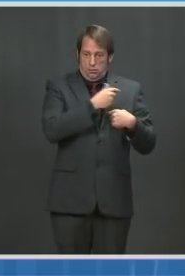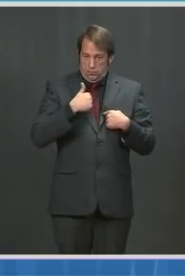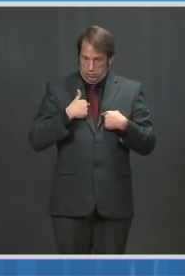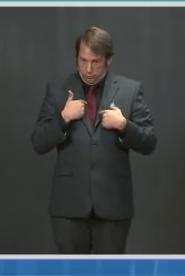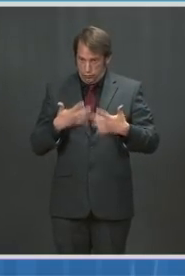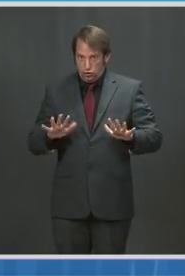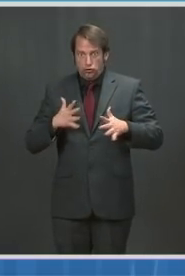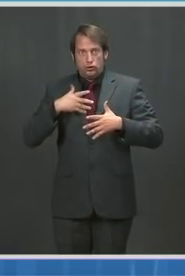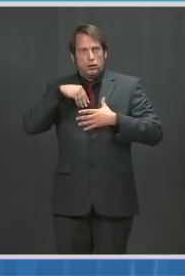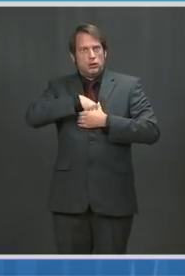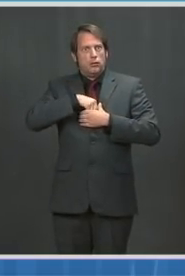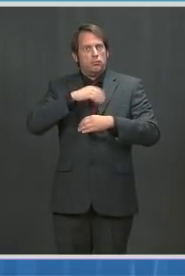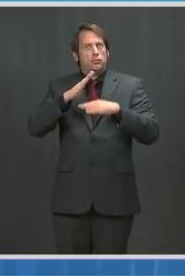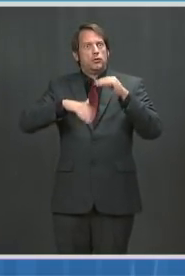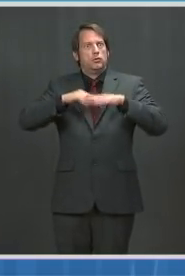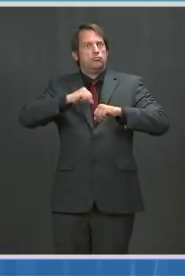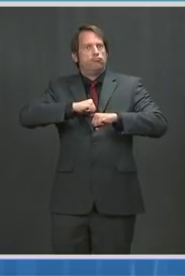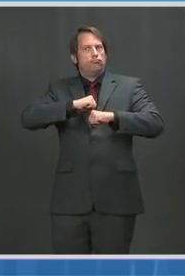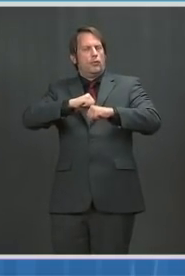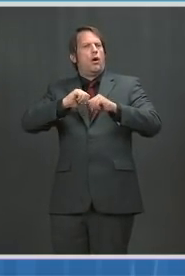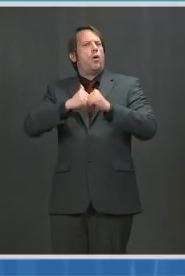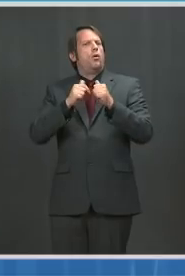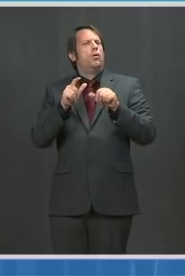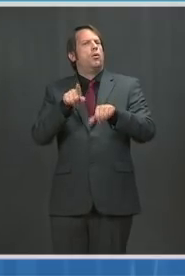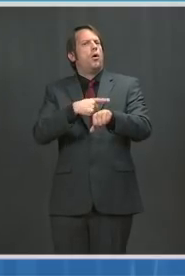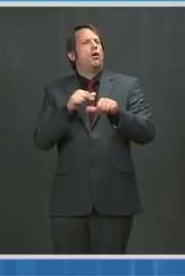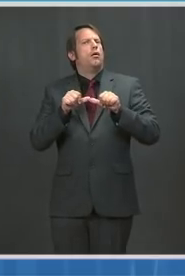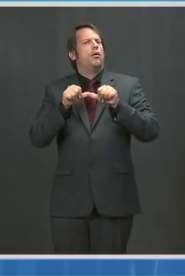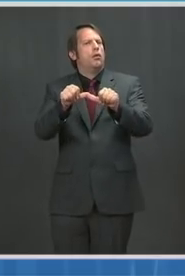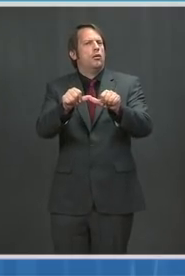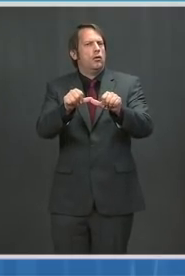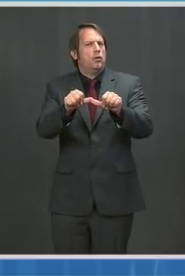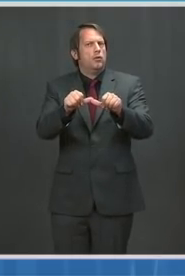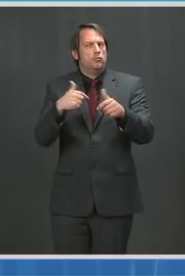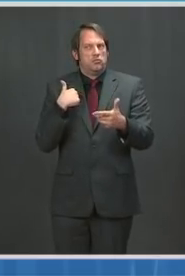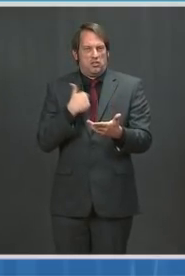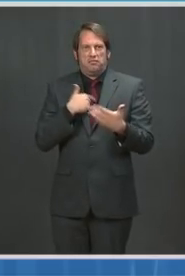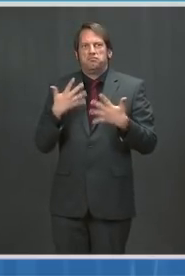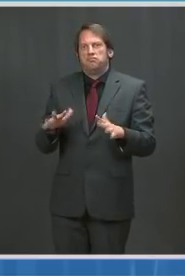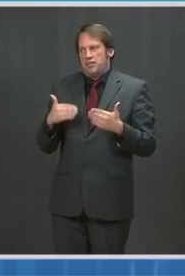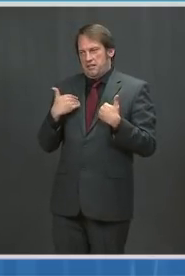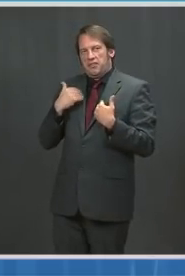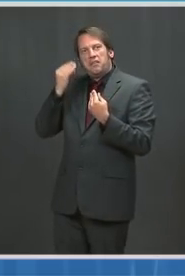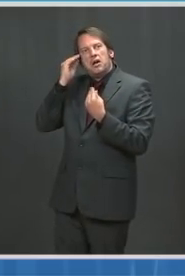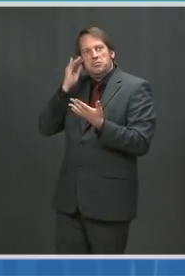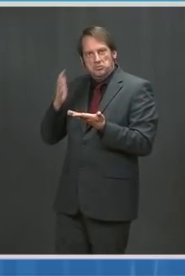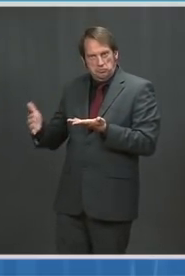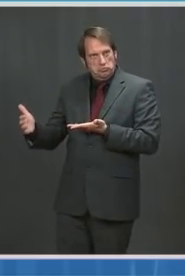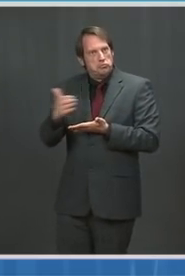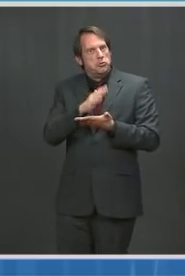we now have a considerable amount of information related to the duration of what we hope we'll be able